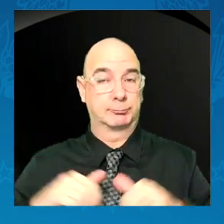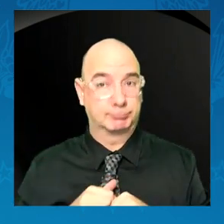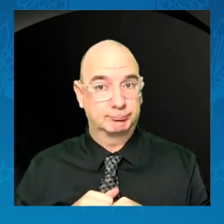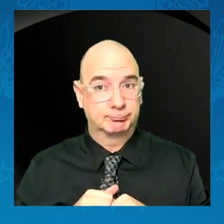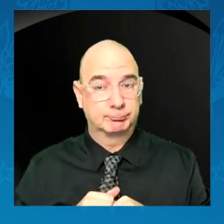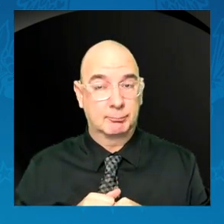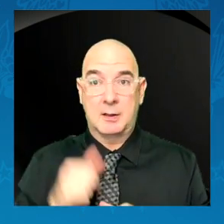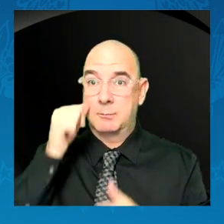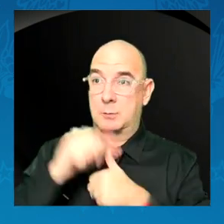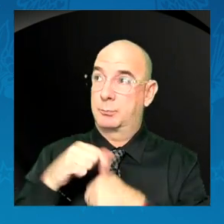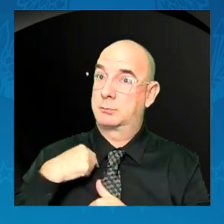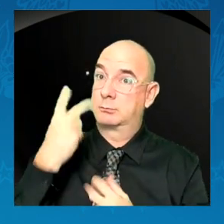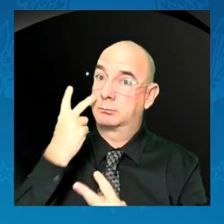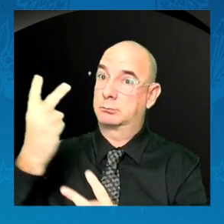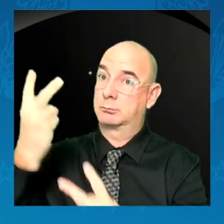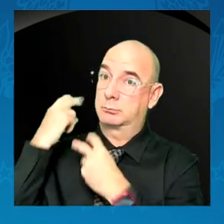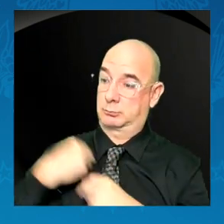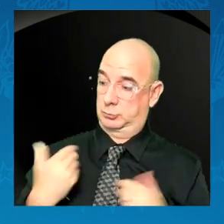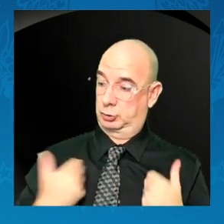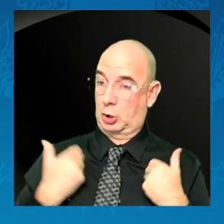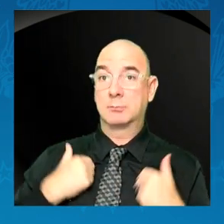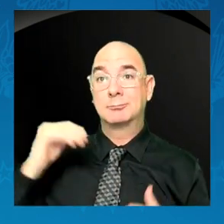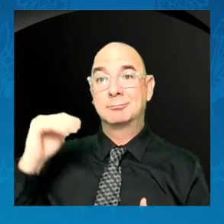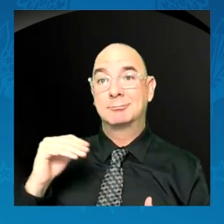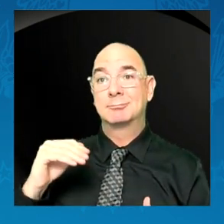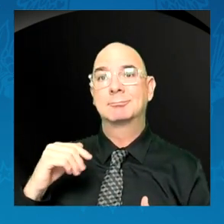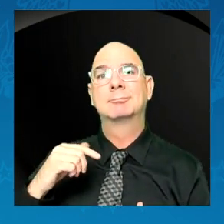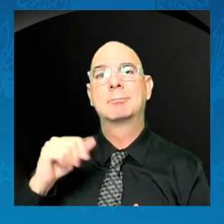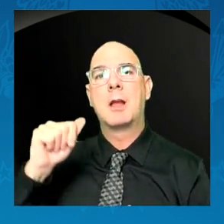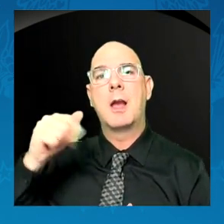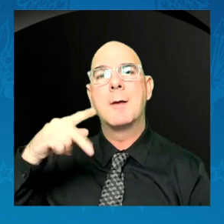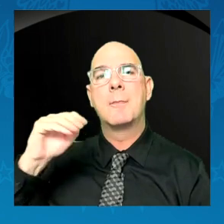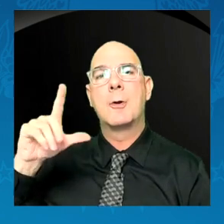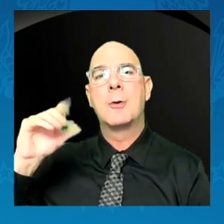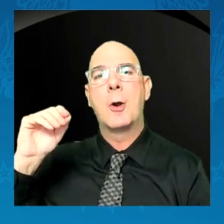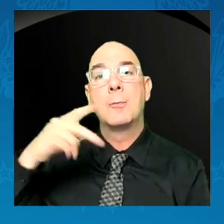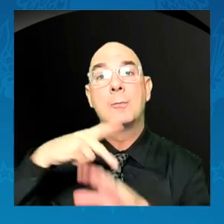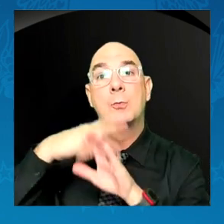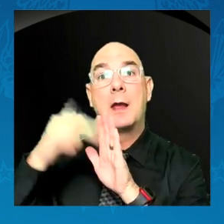and trying and failing to stay awake in our living room